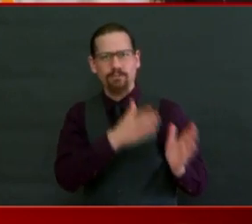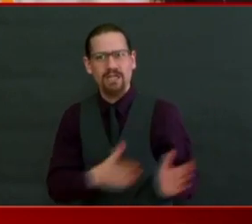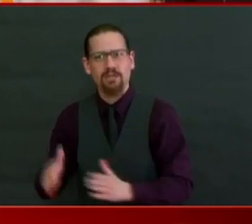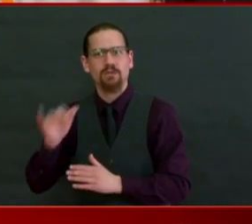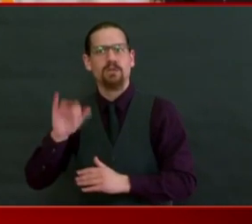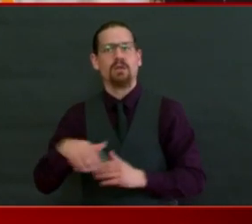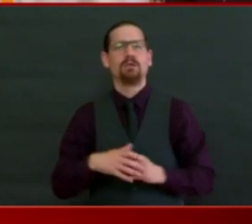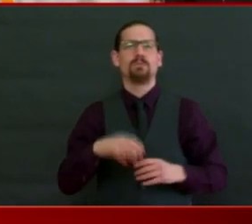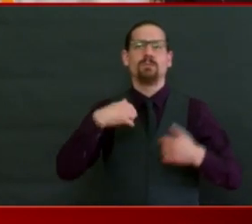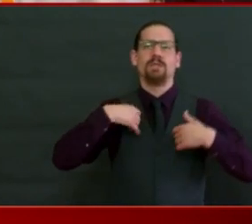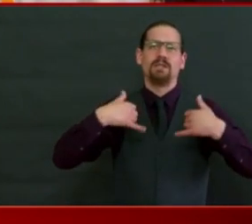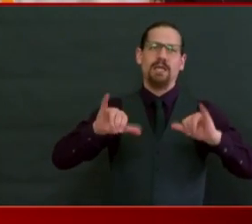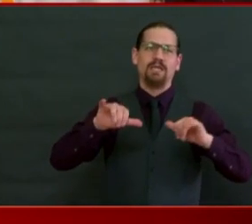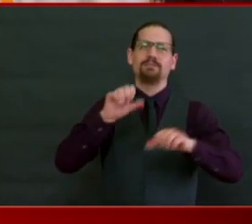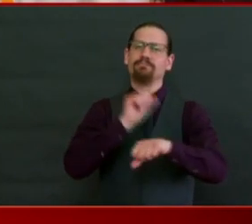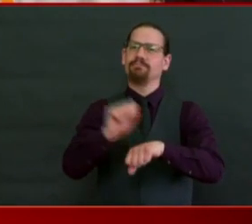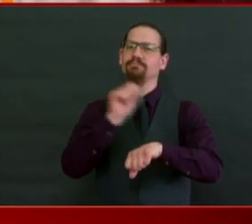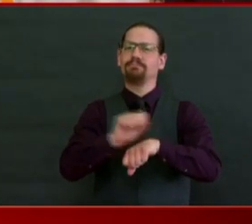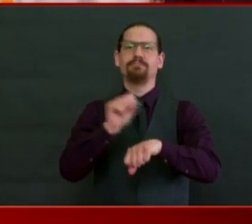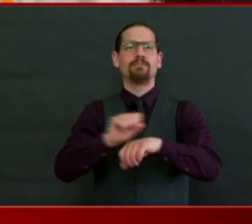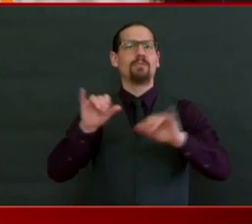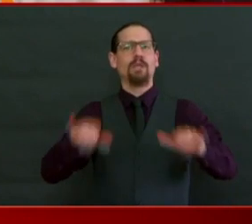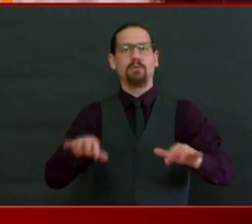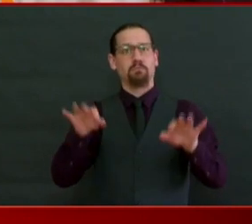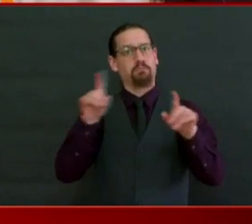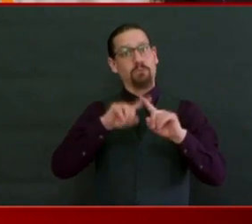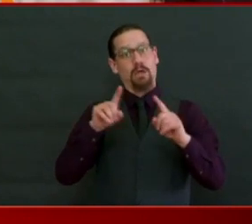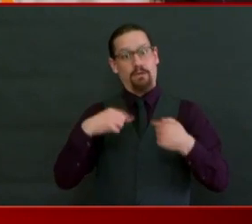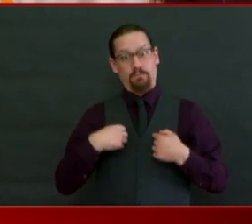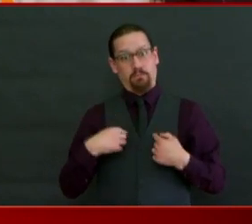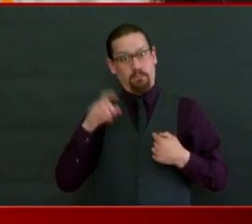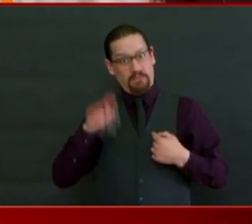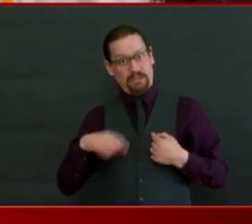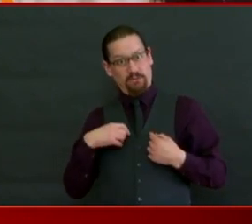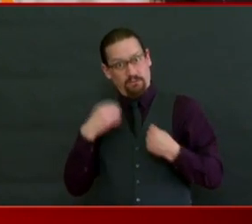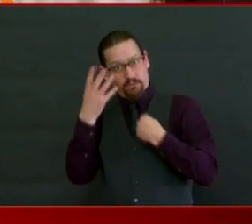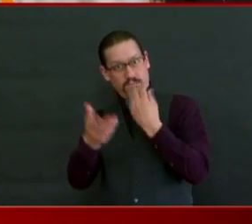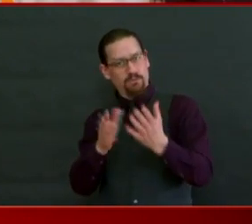FOR YOU NOW. WE ARE STILL GOING THROUGH THE WORK BUT THOSE ARE THE KIND OF